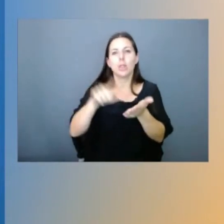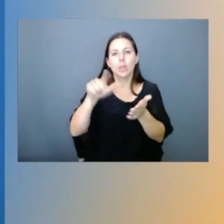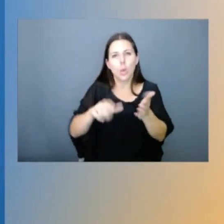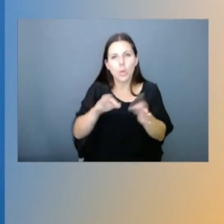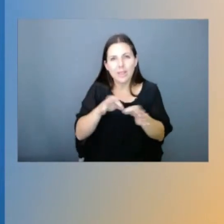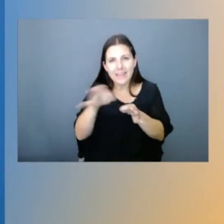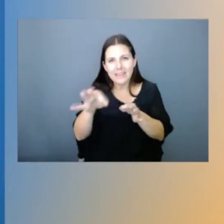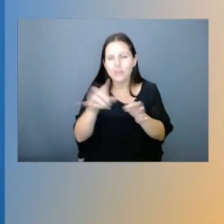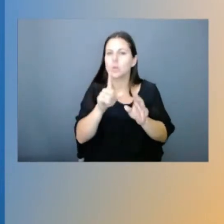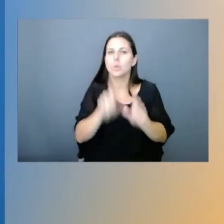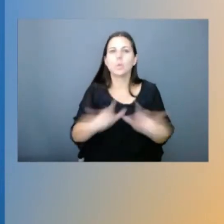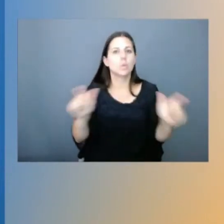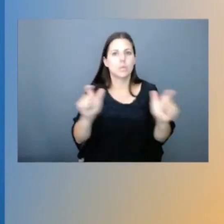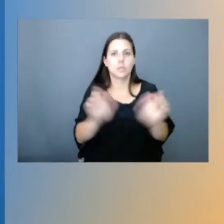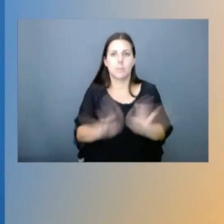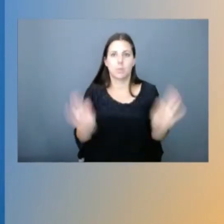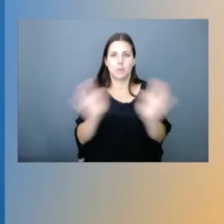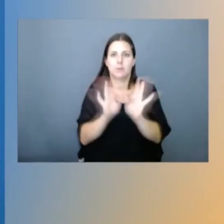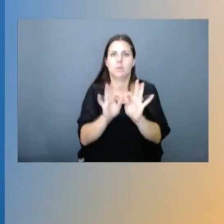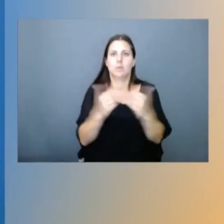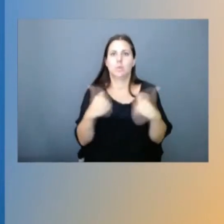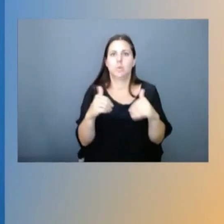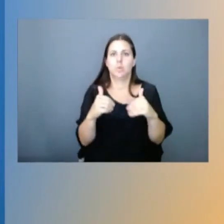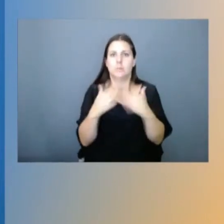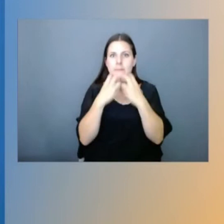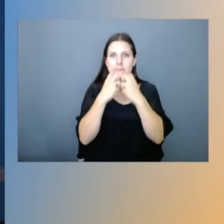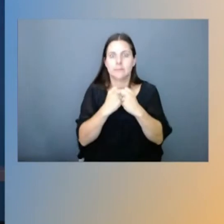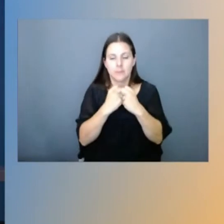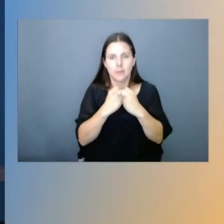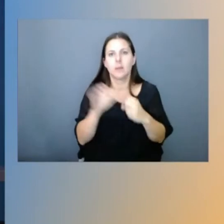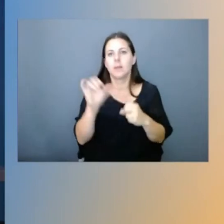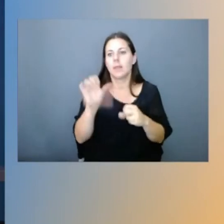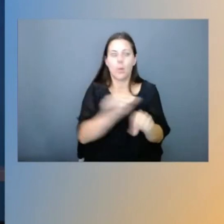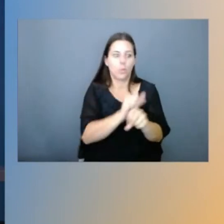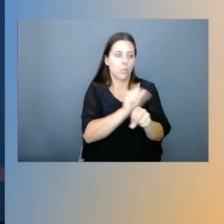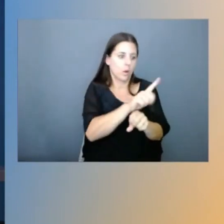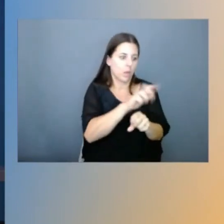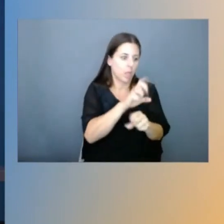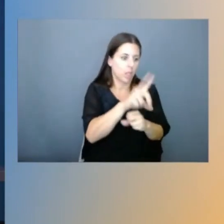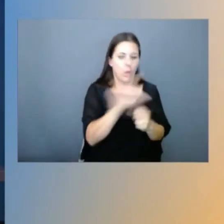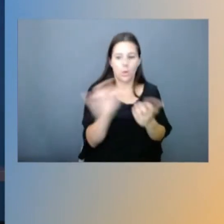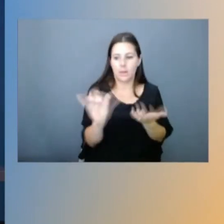And not only that, like not only these workloads, think about the workloads that we at AWS enable.